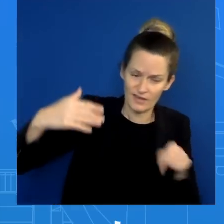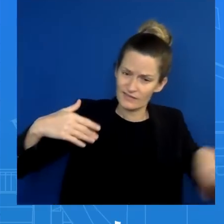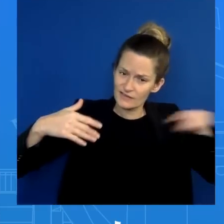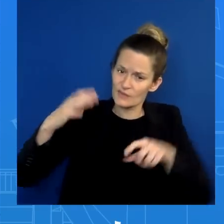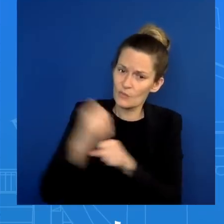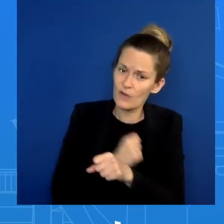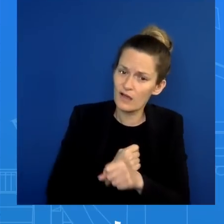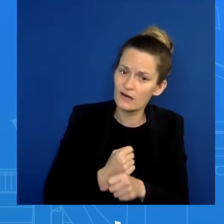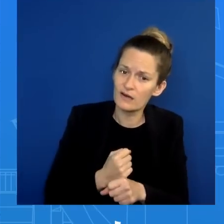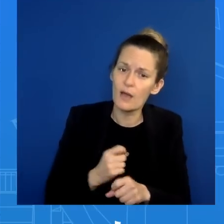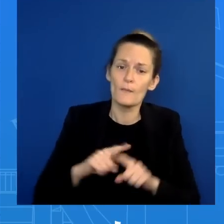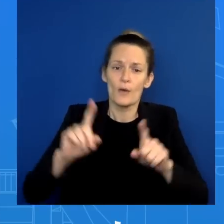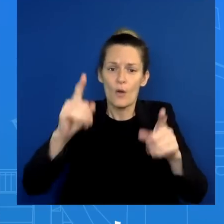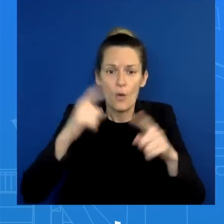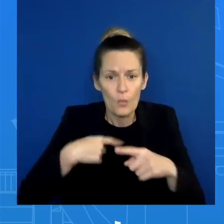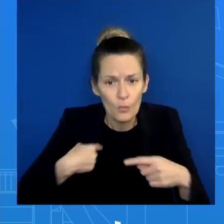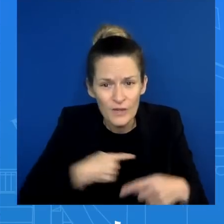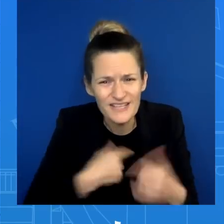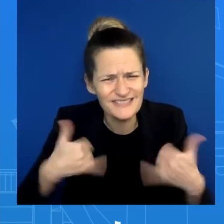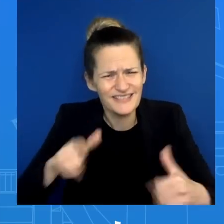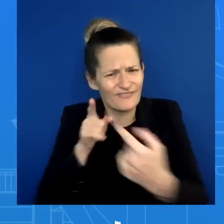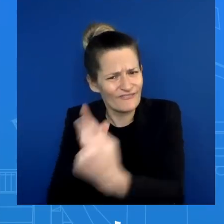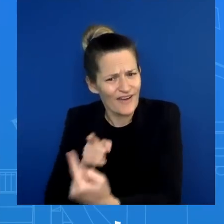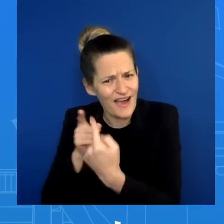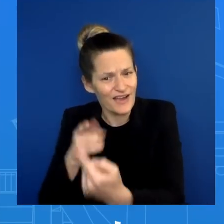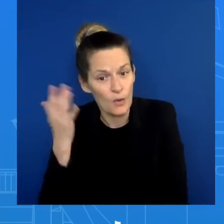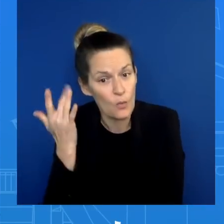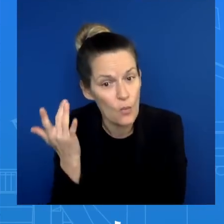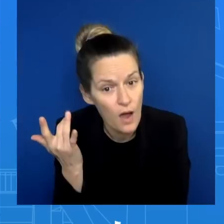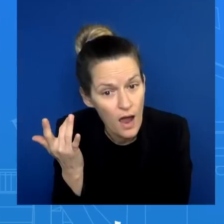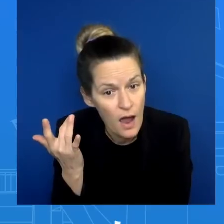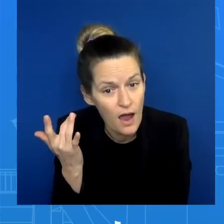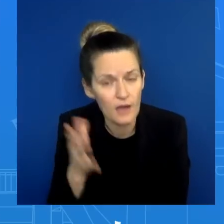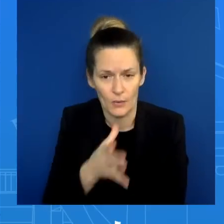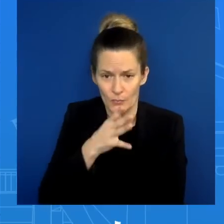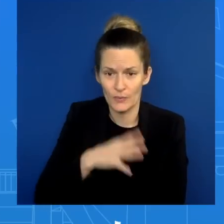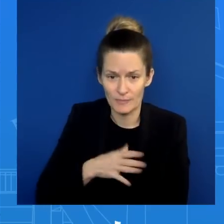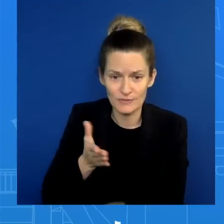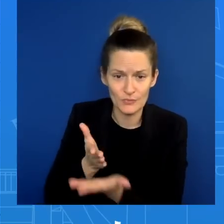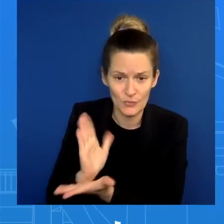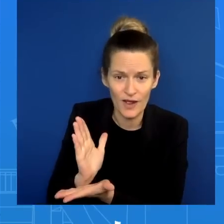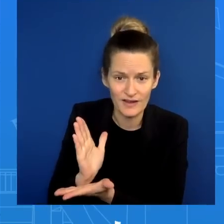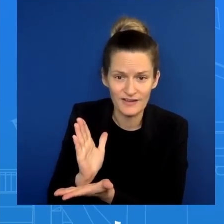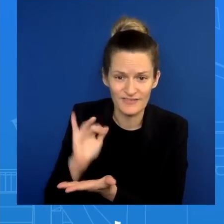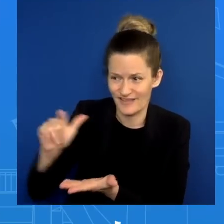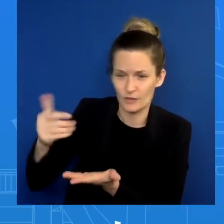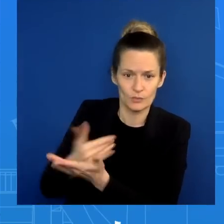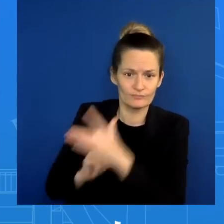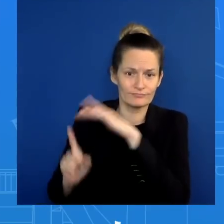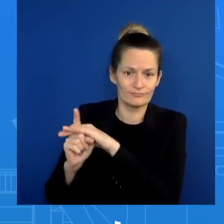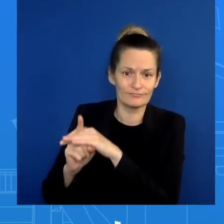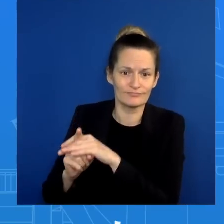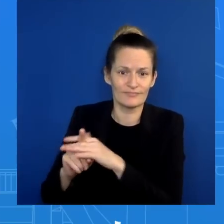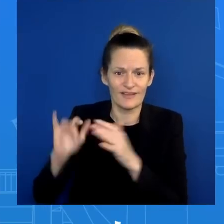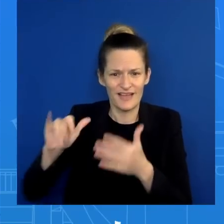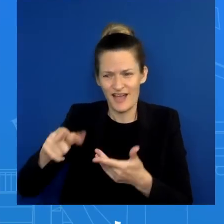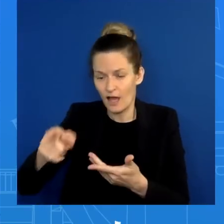not a national ban on abortion, which we have seen from the other side, the safety of kids in school, not protecting the honor,